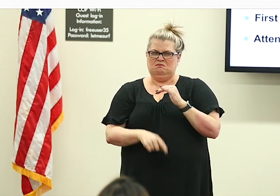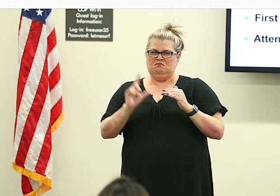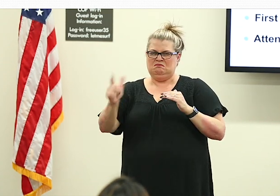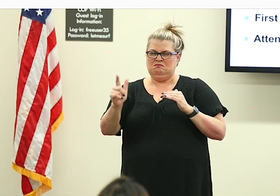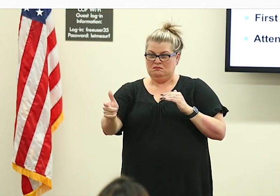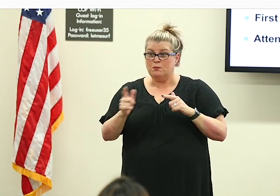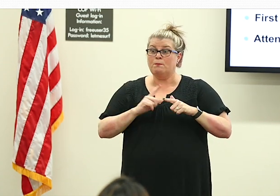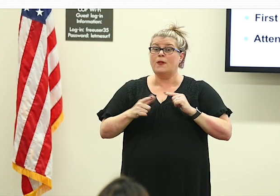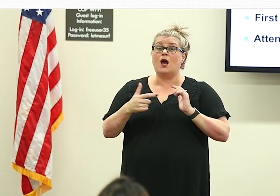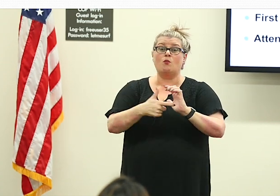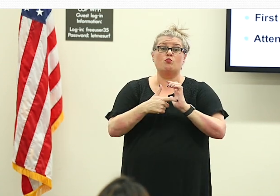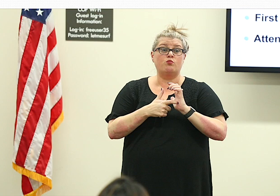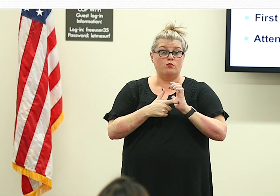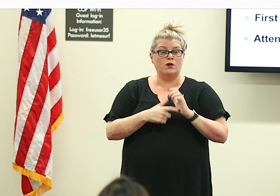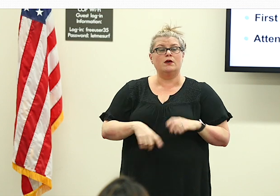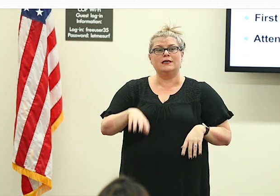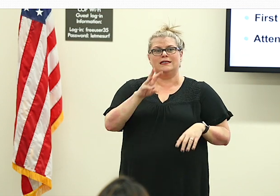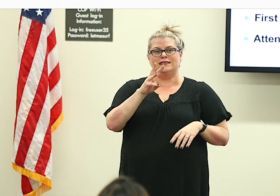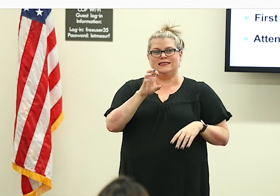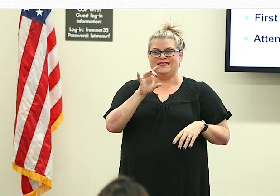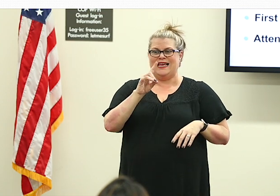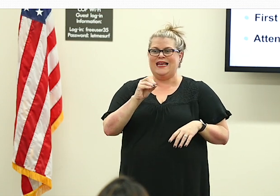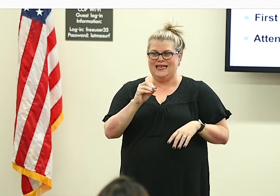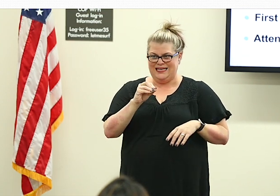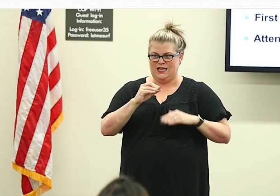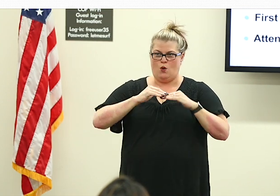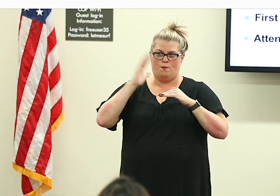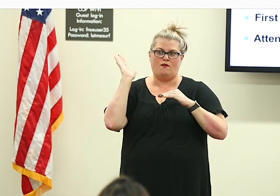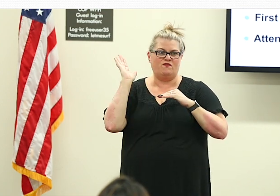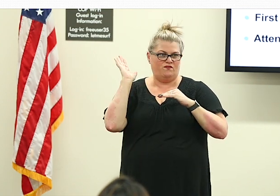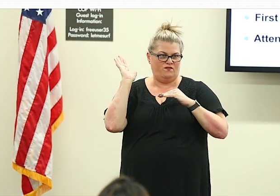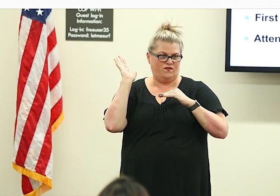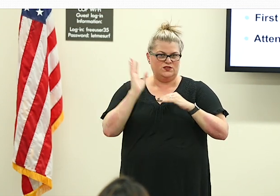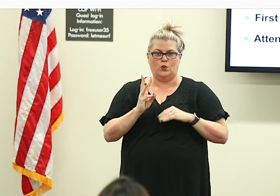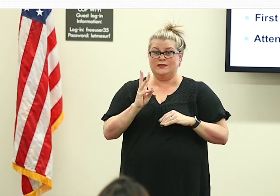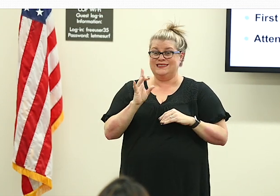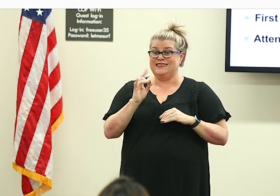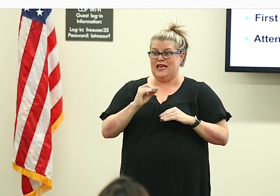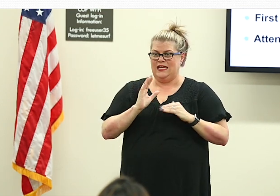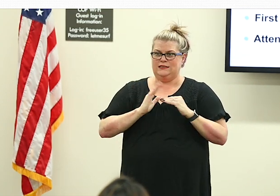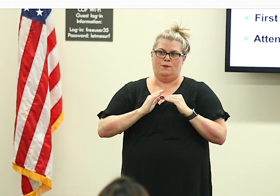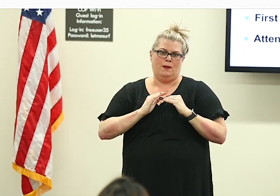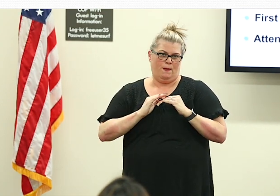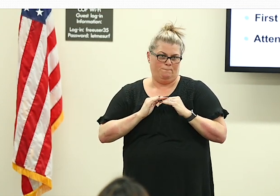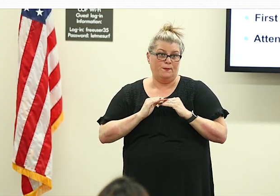we do require a 680 credit score as the minimum score. You have to have at least